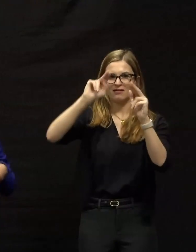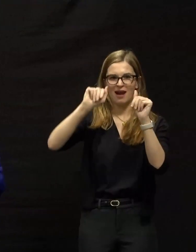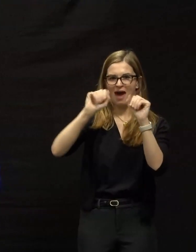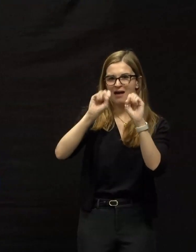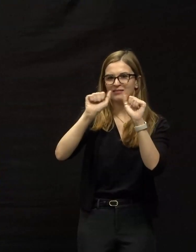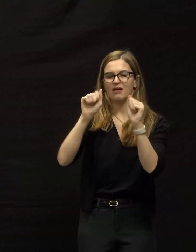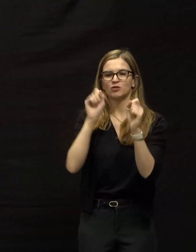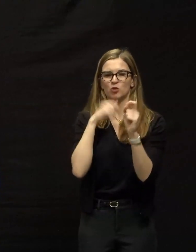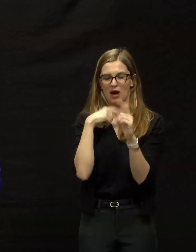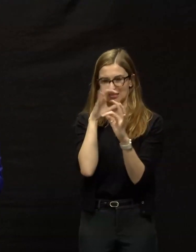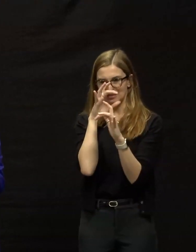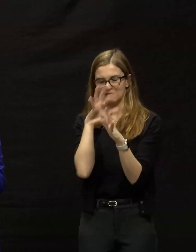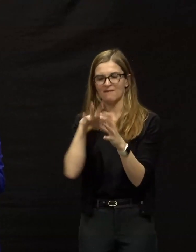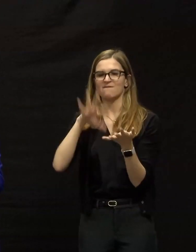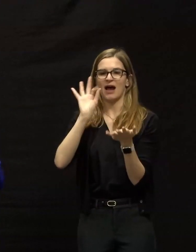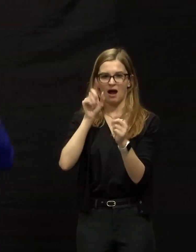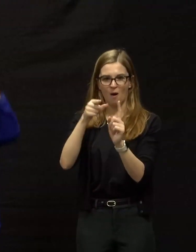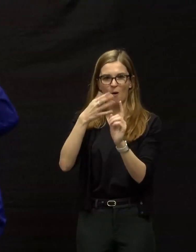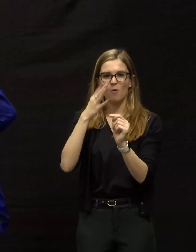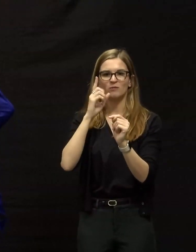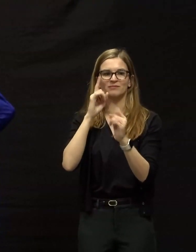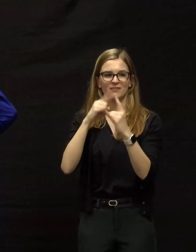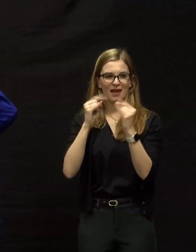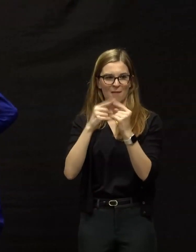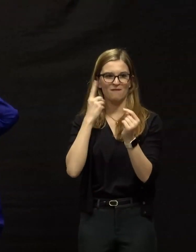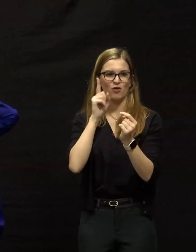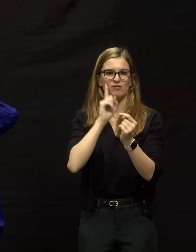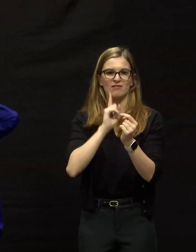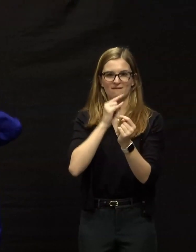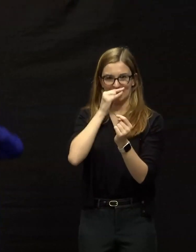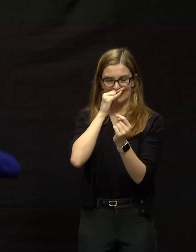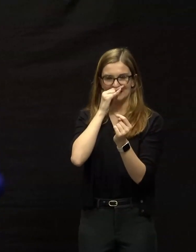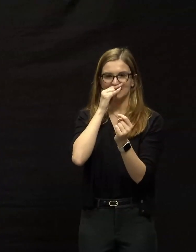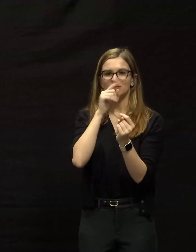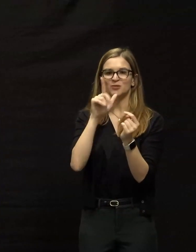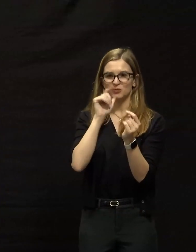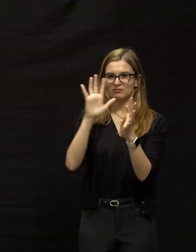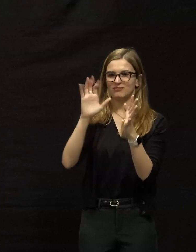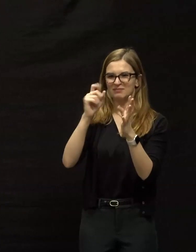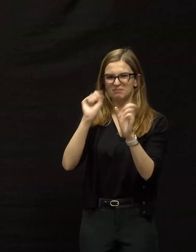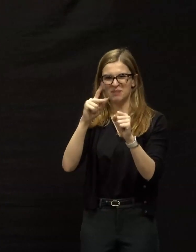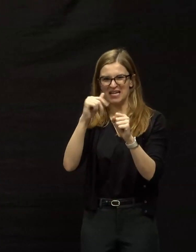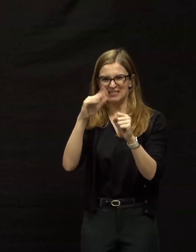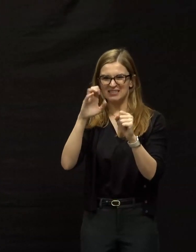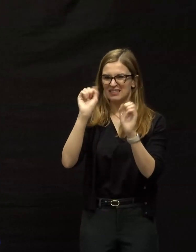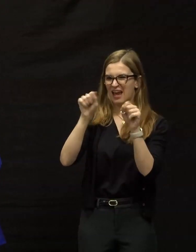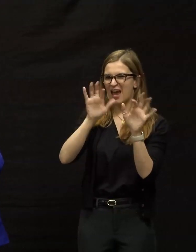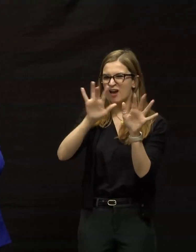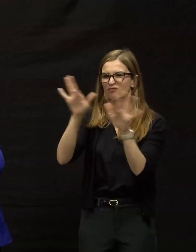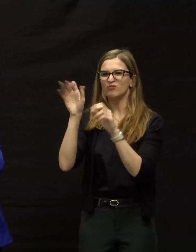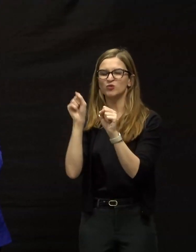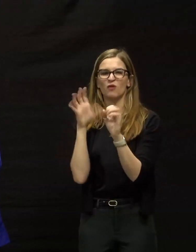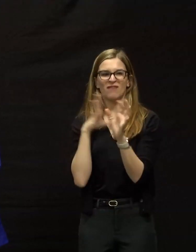astronauts, NASA. So we looked around and we found a camp for deaf kids that was space related.